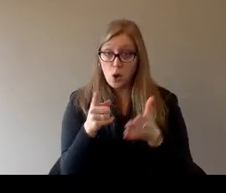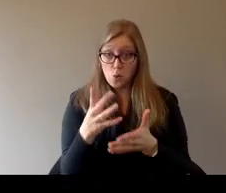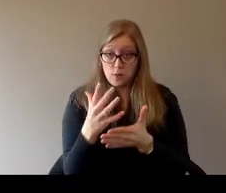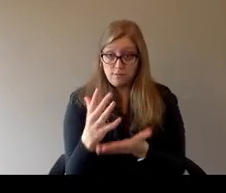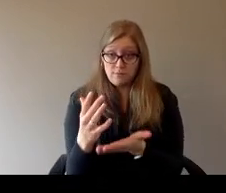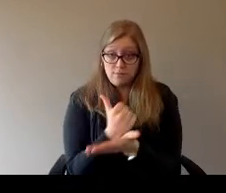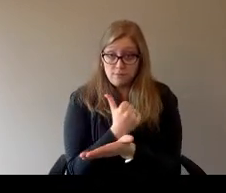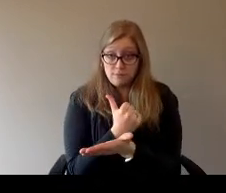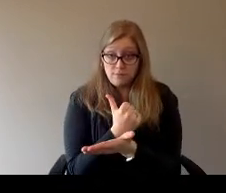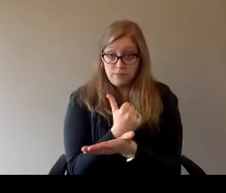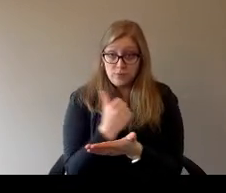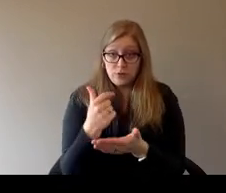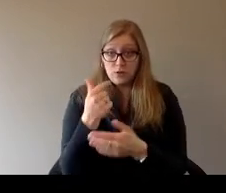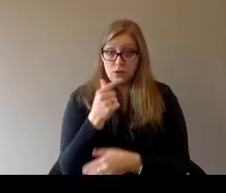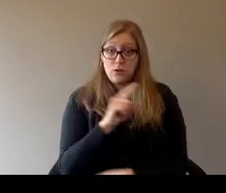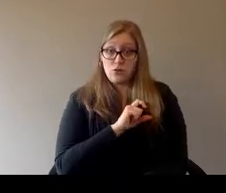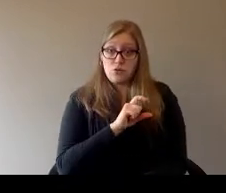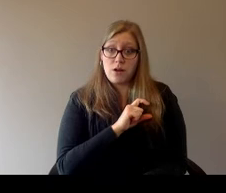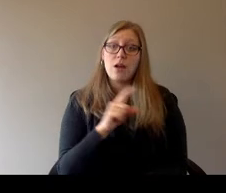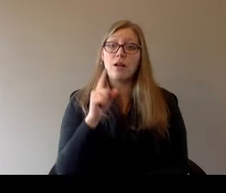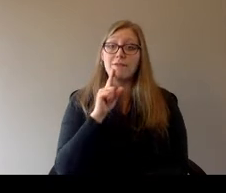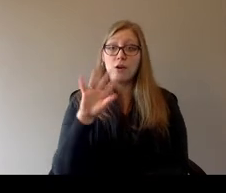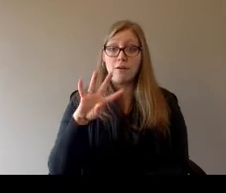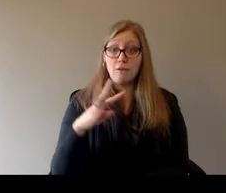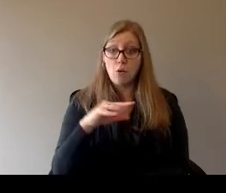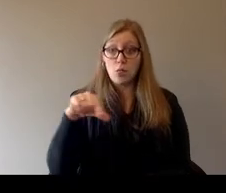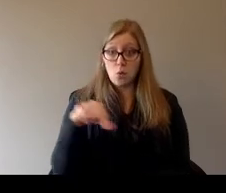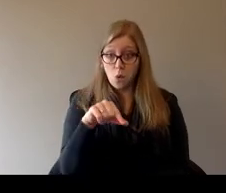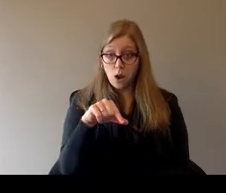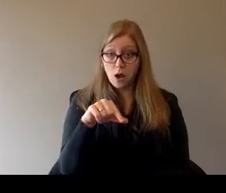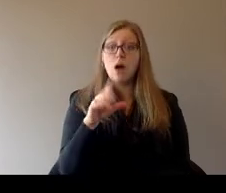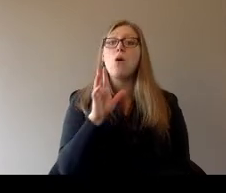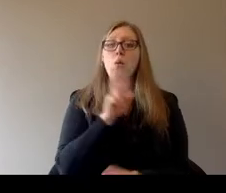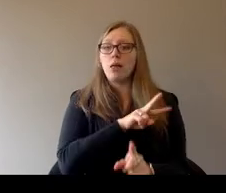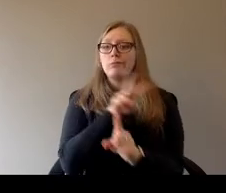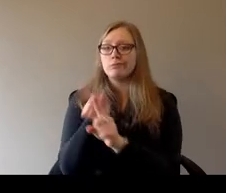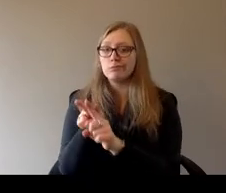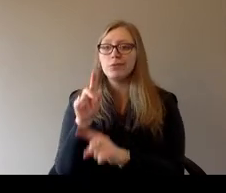you are also going to earn for quarter 3. So keep that in mind.